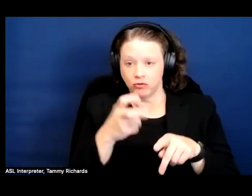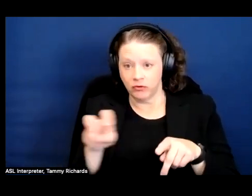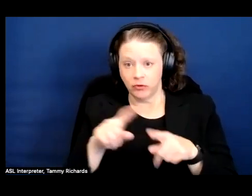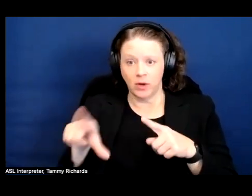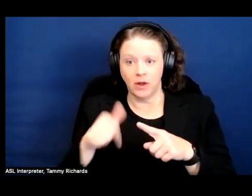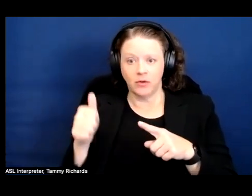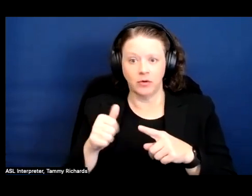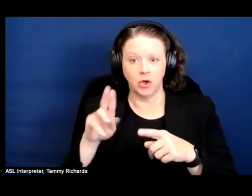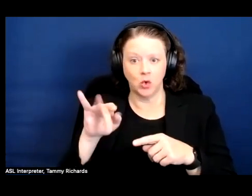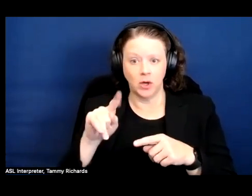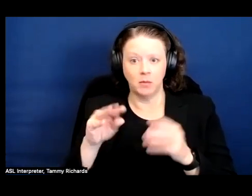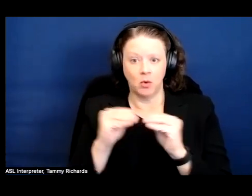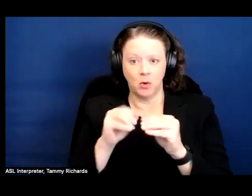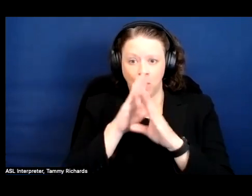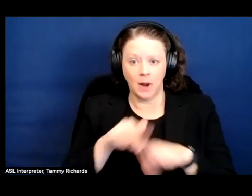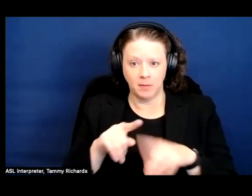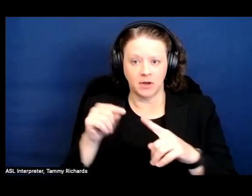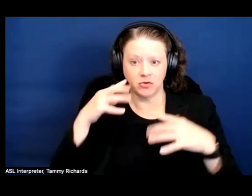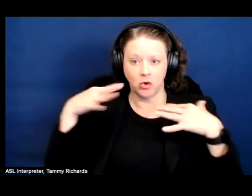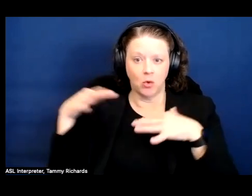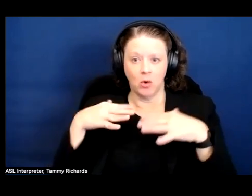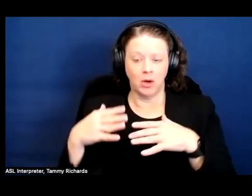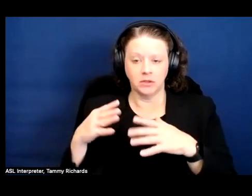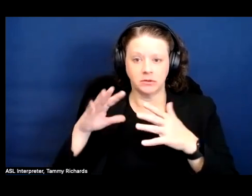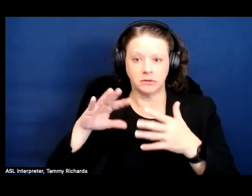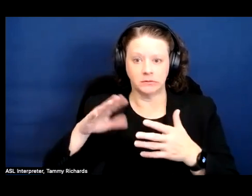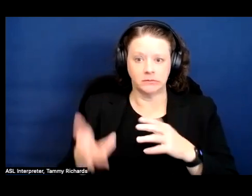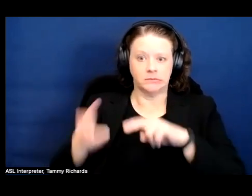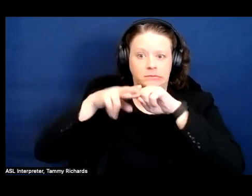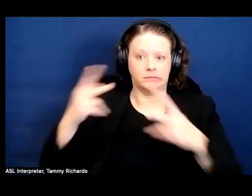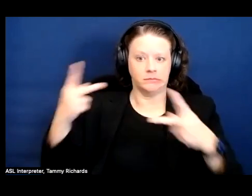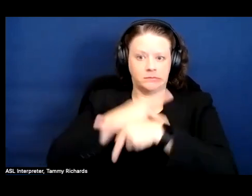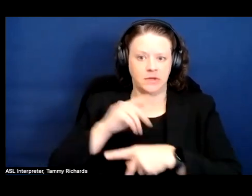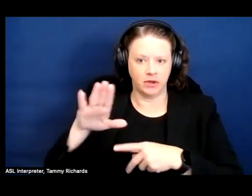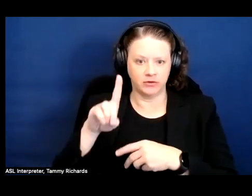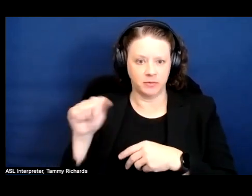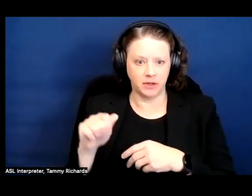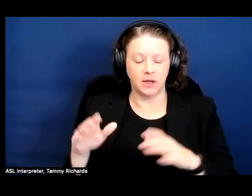to assist their handler, in which case the animal may be allowed off leash